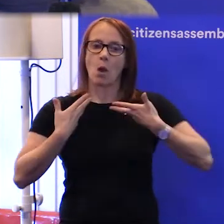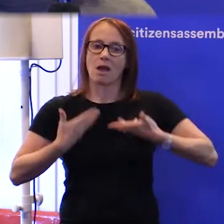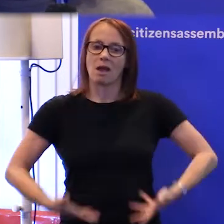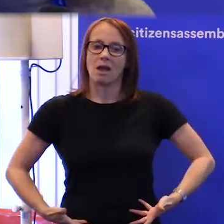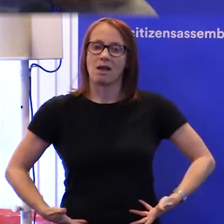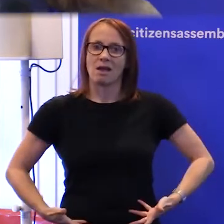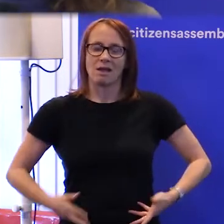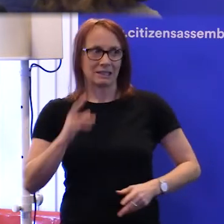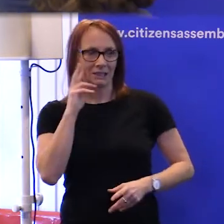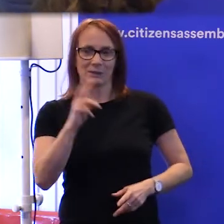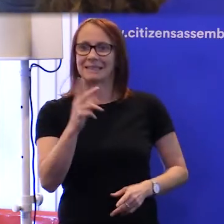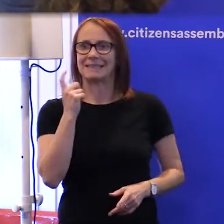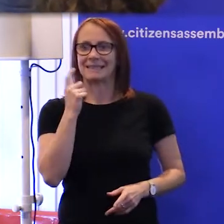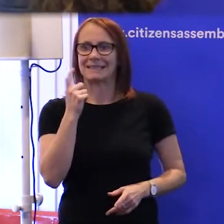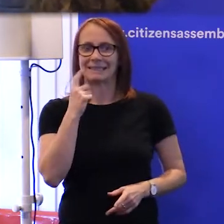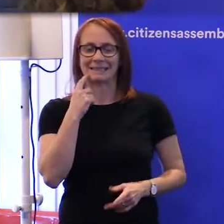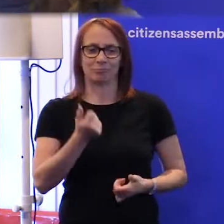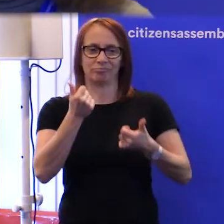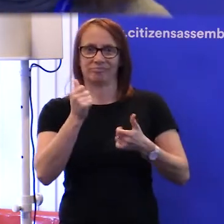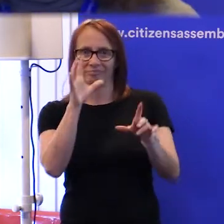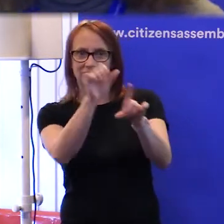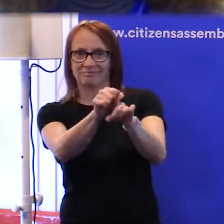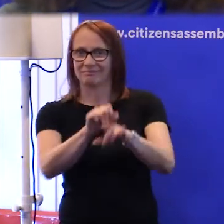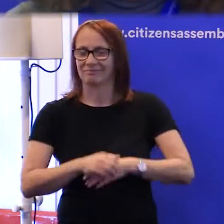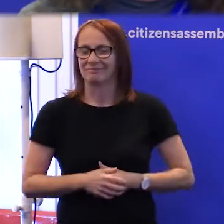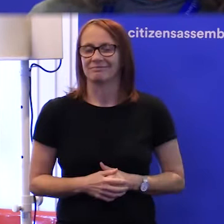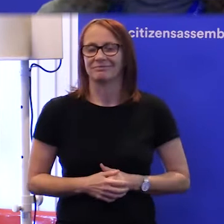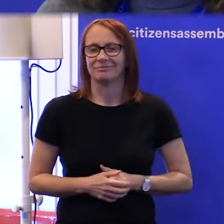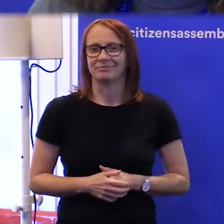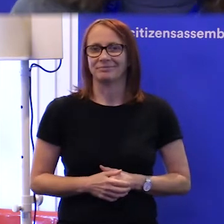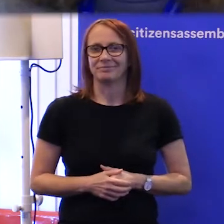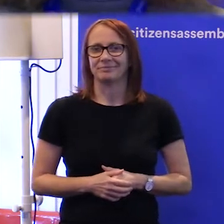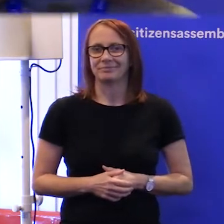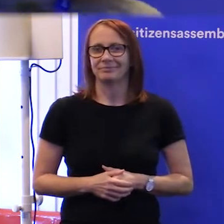time around the post didn't laugh Stein that's good and I'd also like to